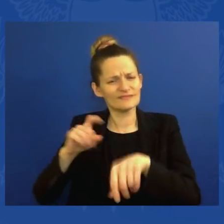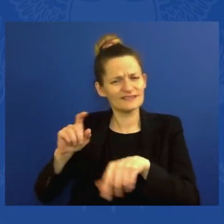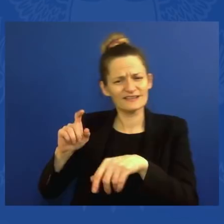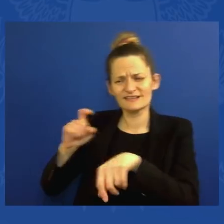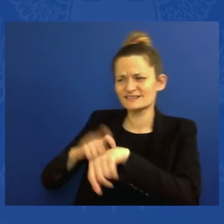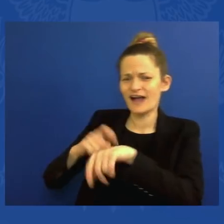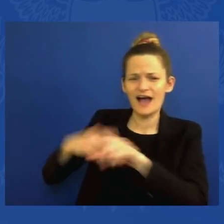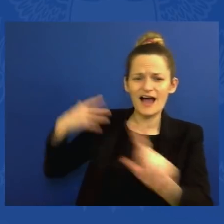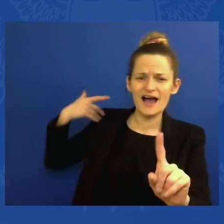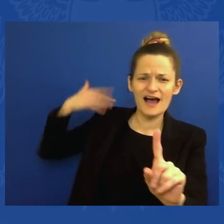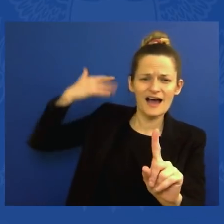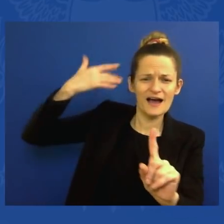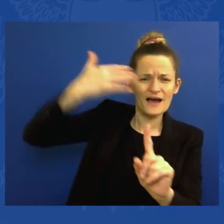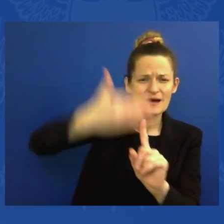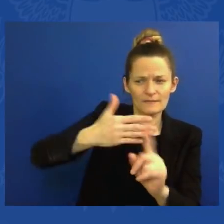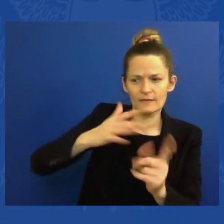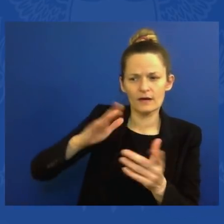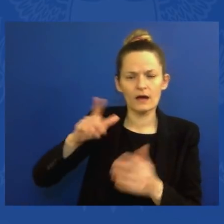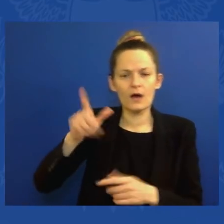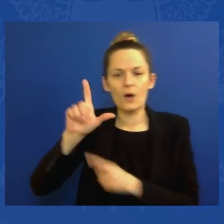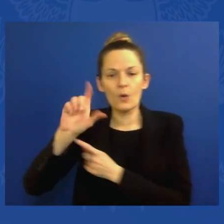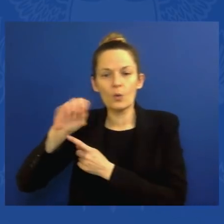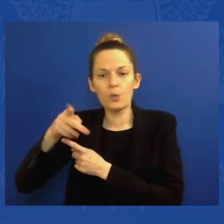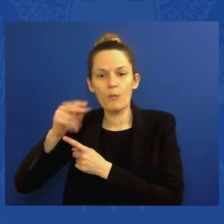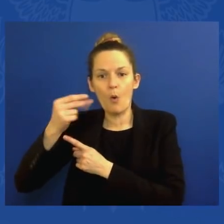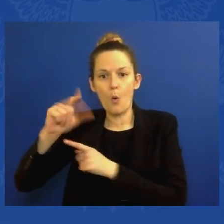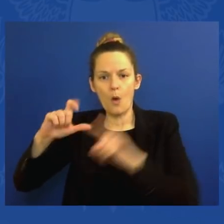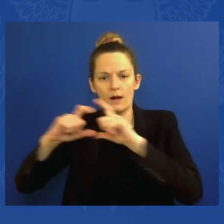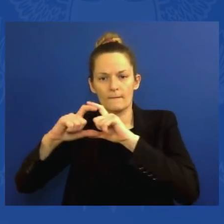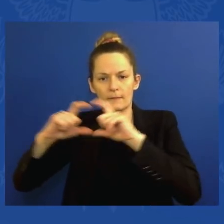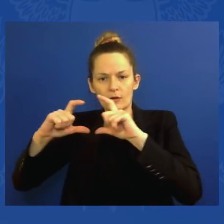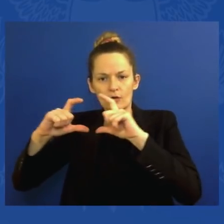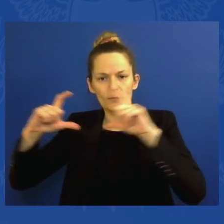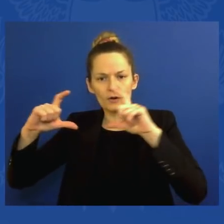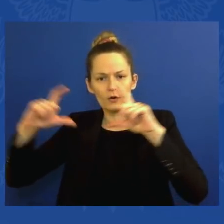If 55 percent is made in America, it's "substantially all."